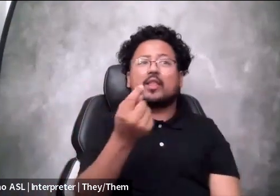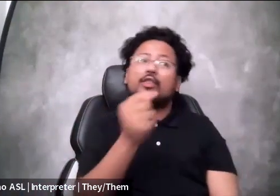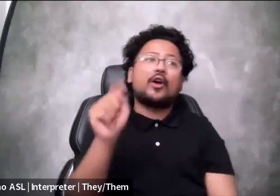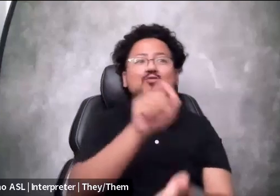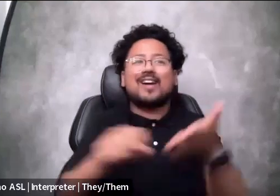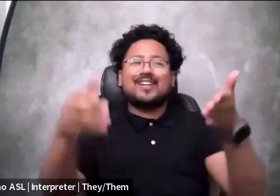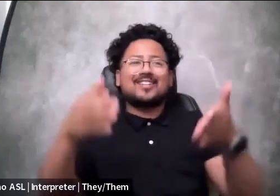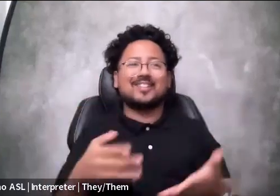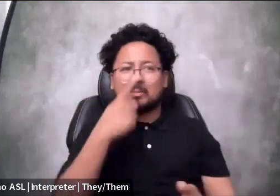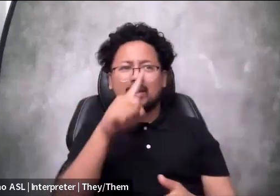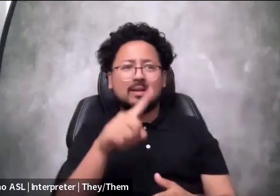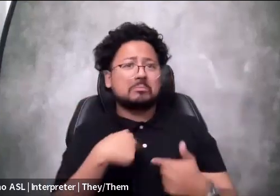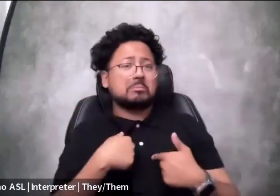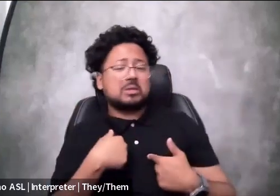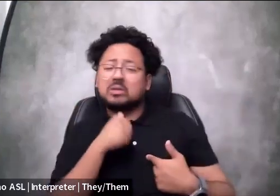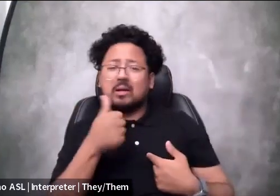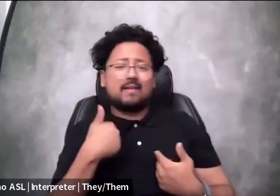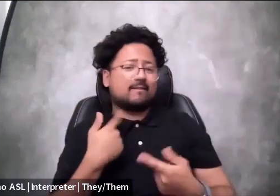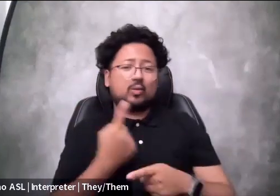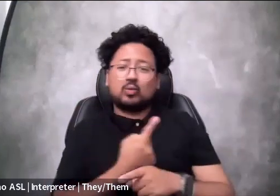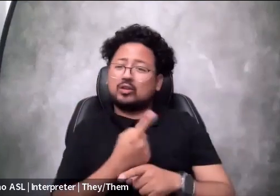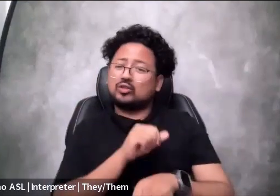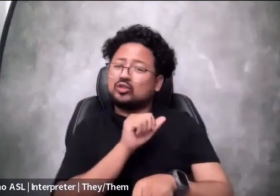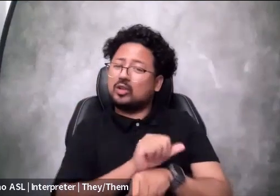I don't have a regular job. I'm not good at regular jobs.